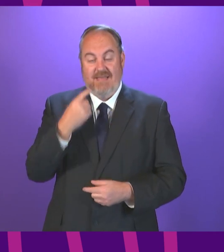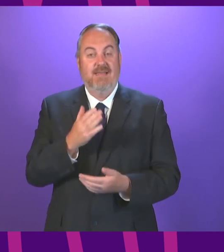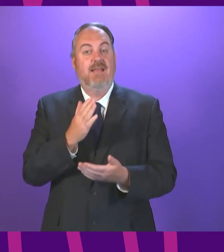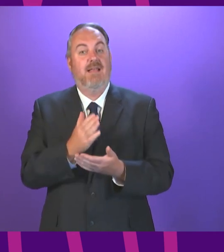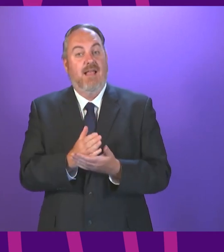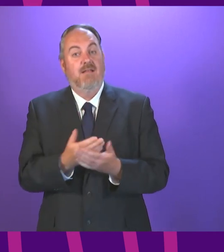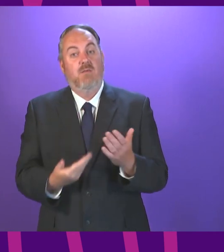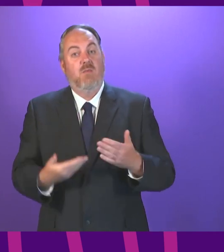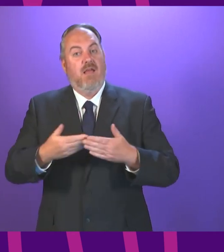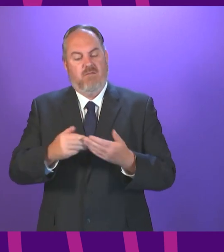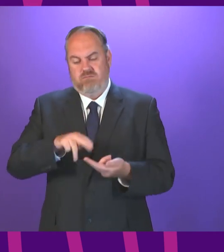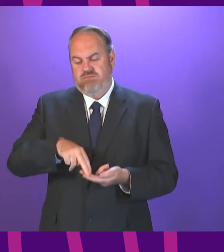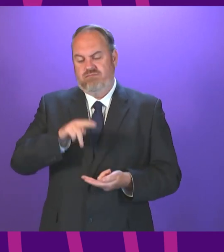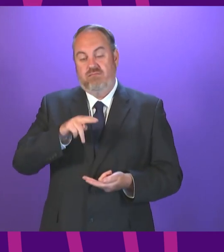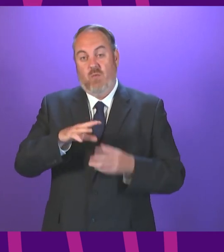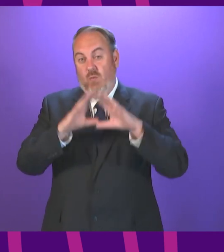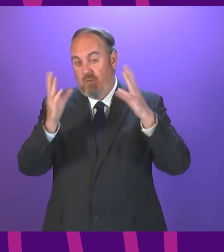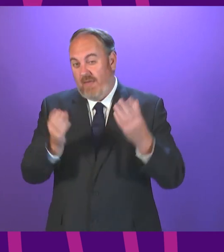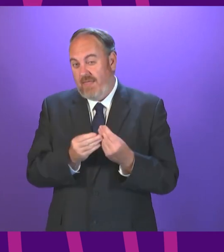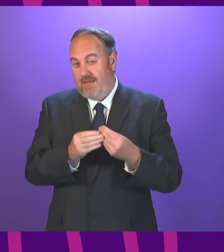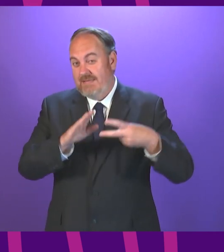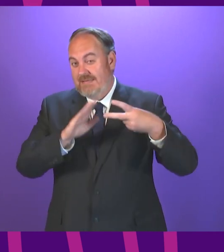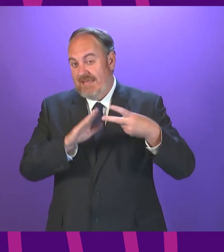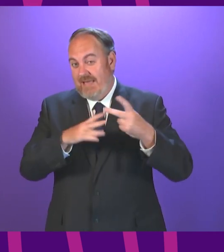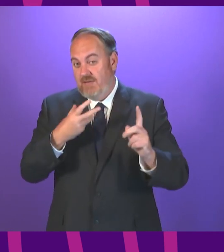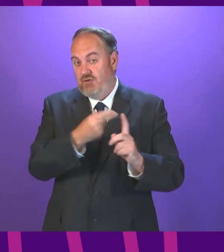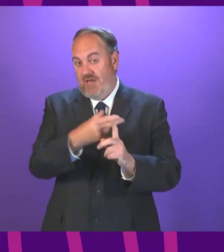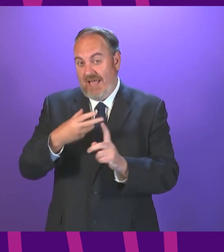a second dose yesterday, which brings the total number of second doses to 2,903,557.